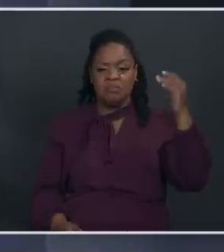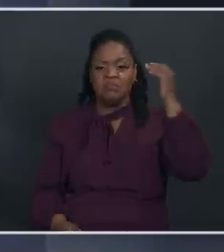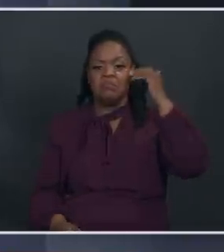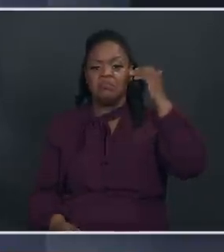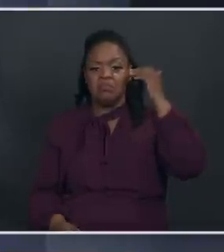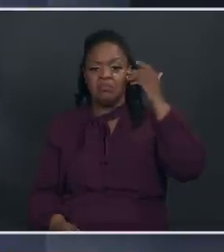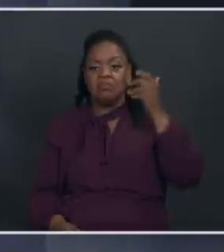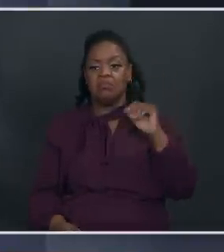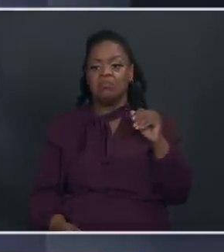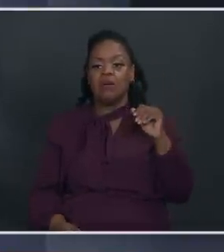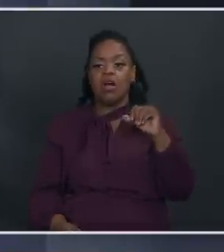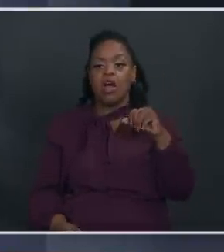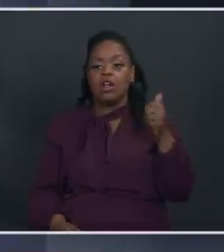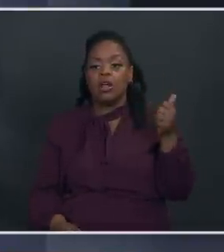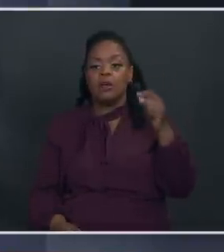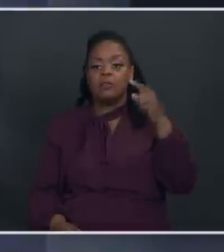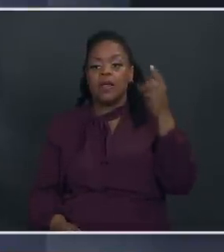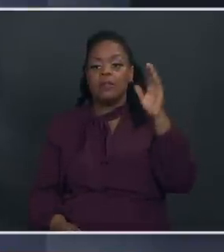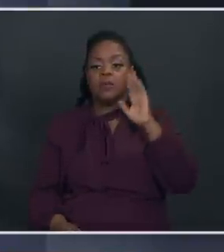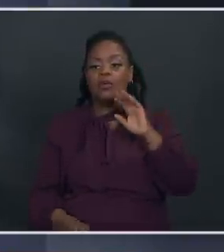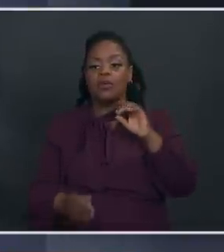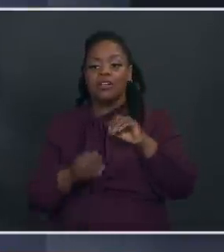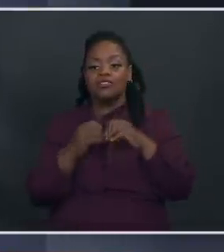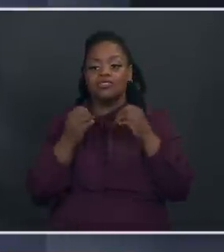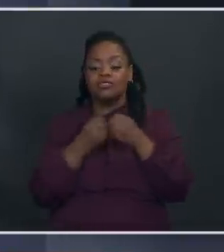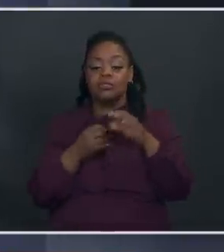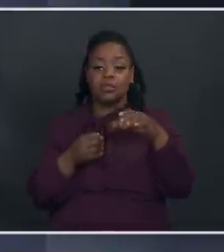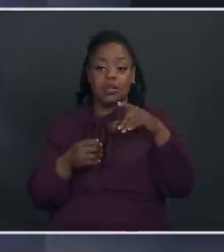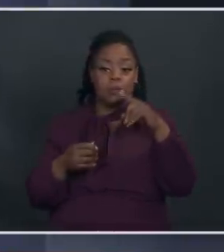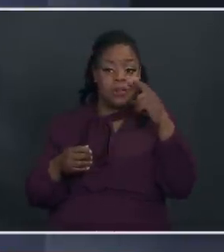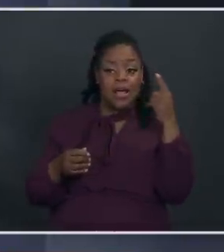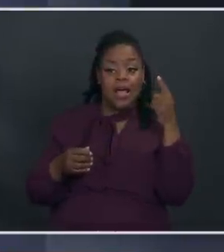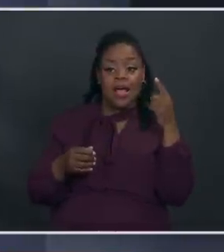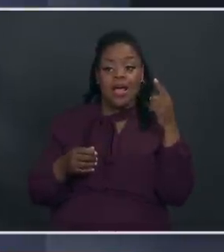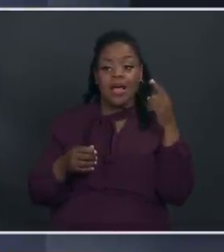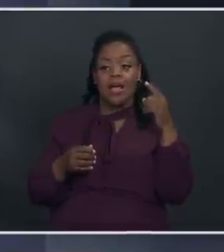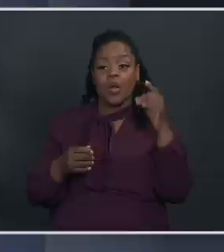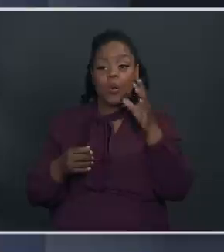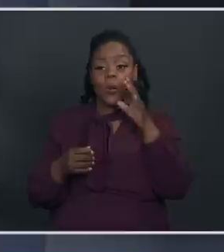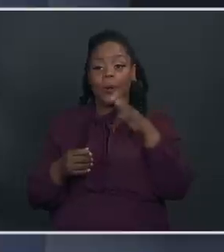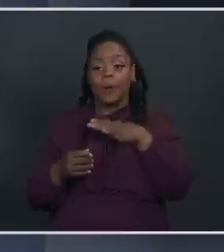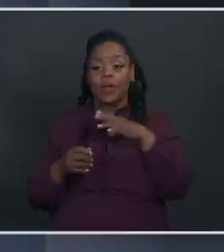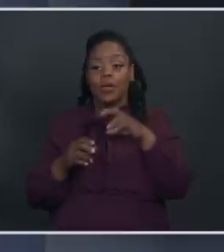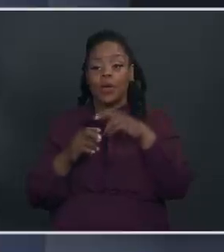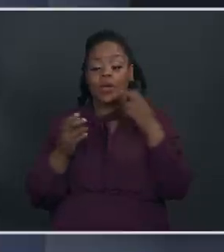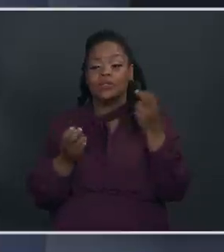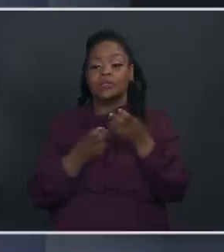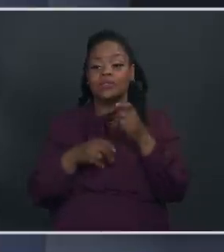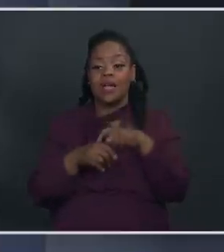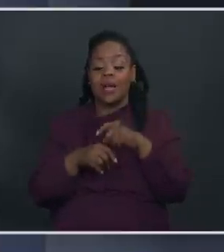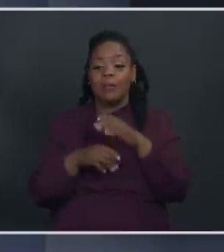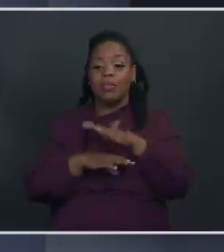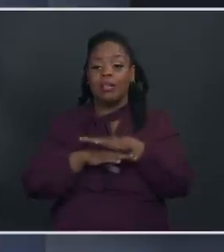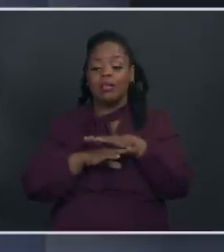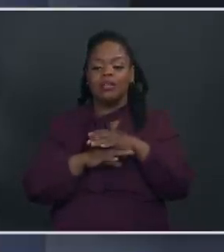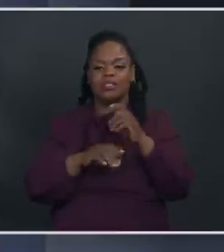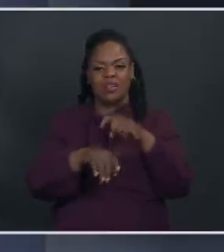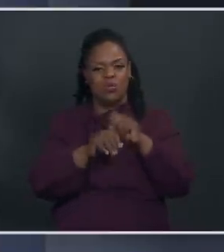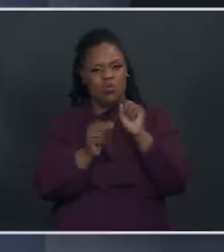Civic Participation, and Black Women's Roundtable. Today they have meetings with labor leaders, advocates for young people, as well as organizations